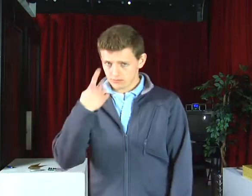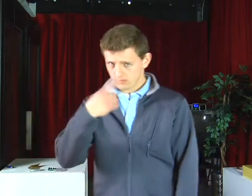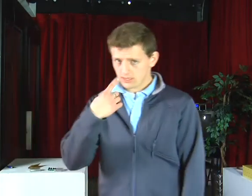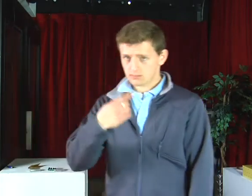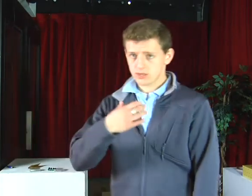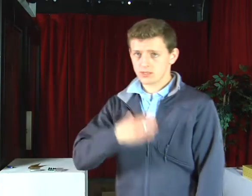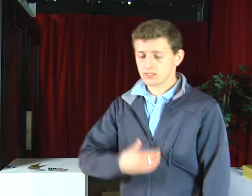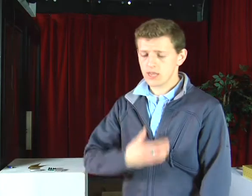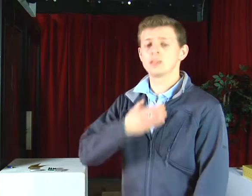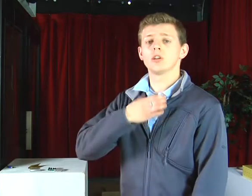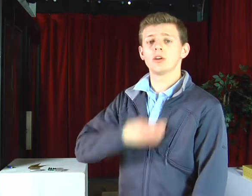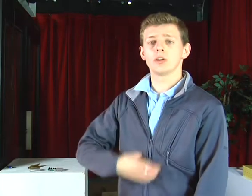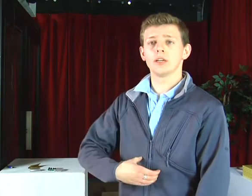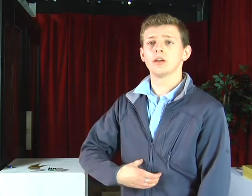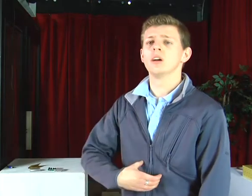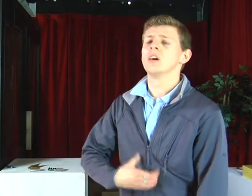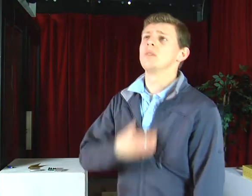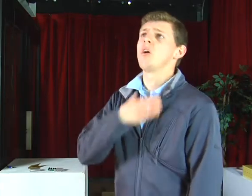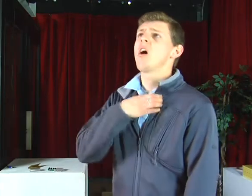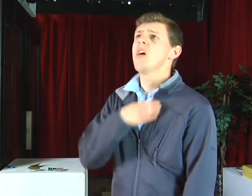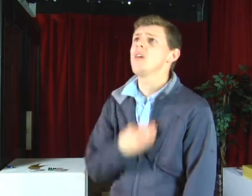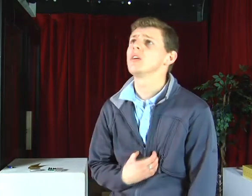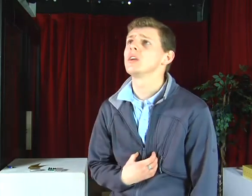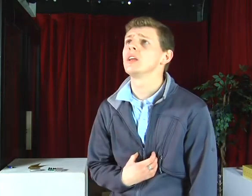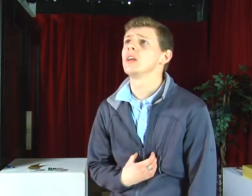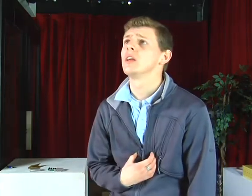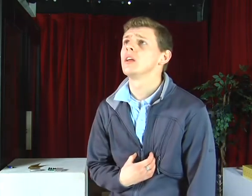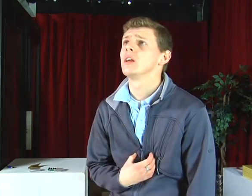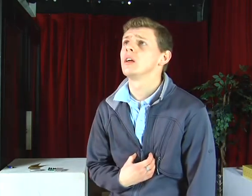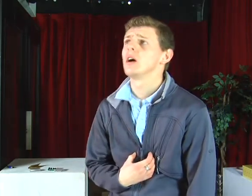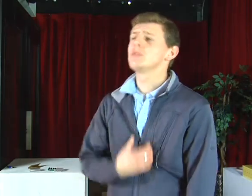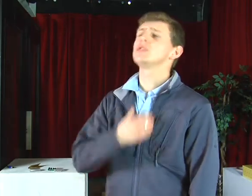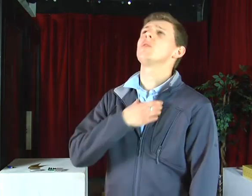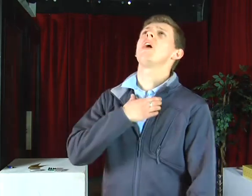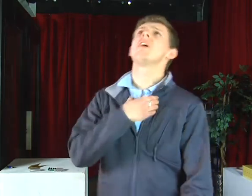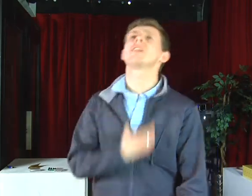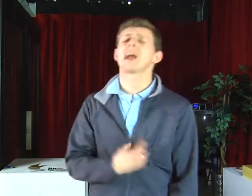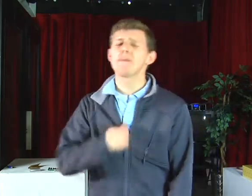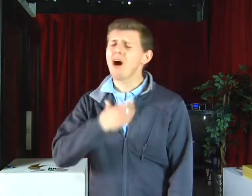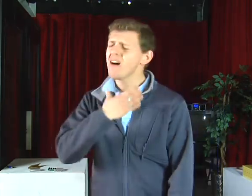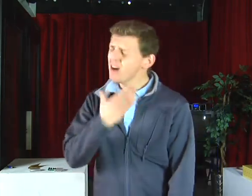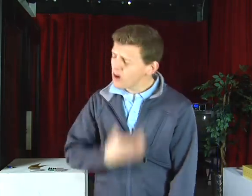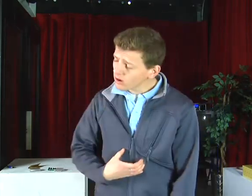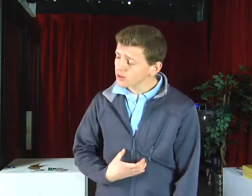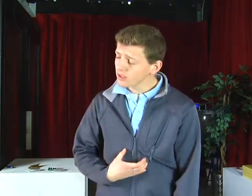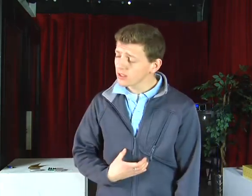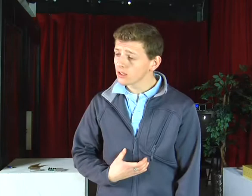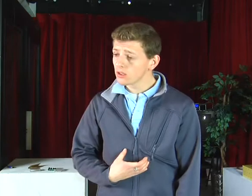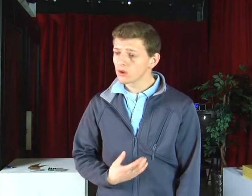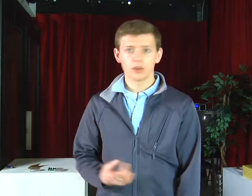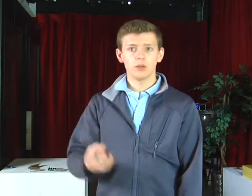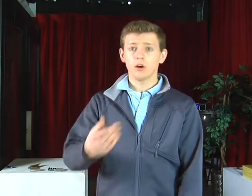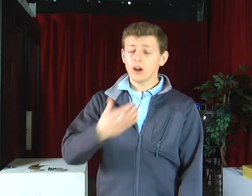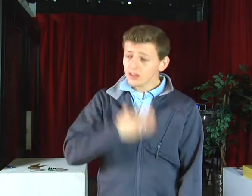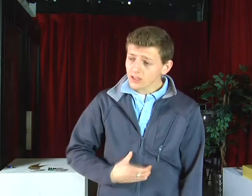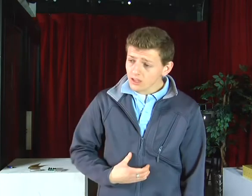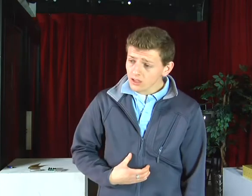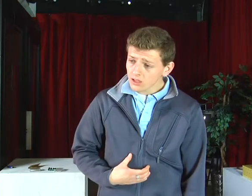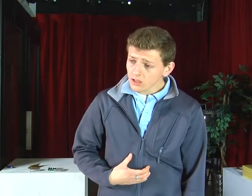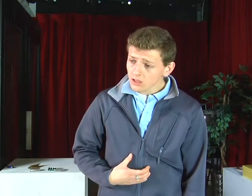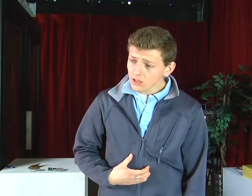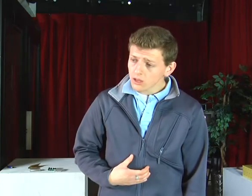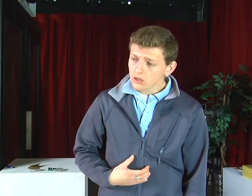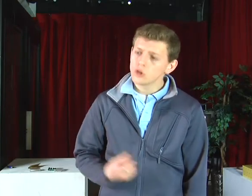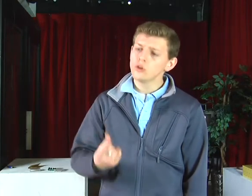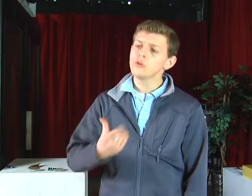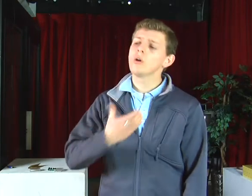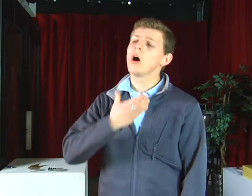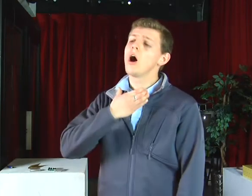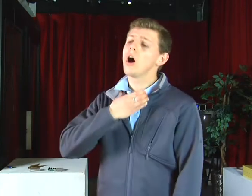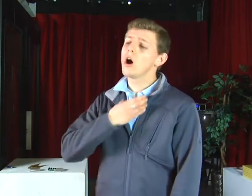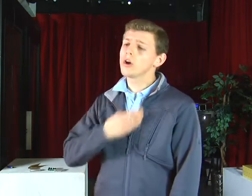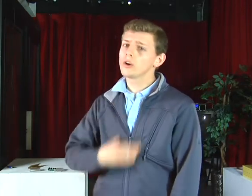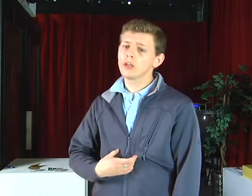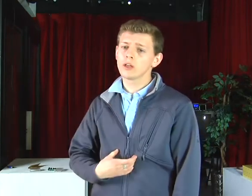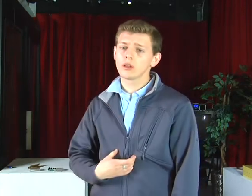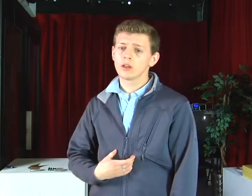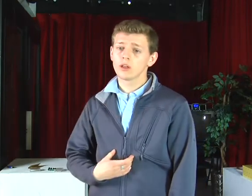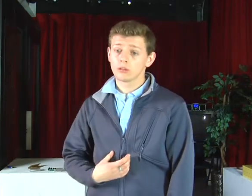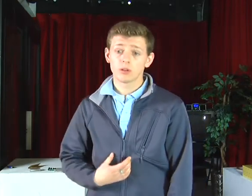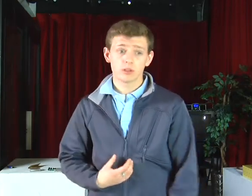the face, match the signs. I'm so hungry, hungry. Are you hungry? You hungry. And it's